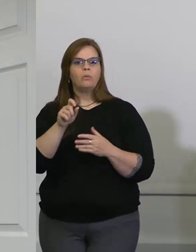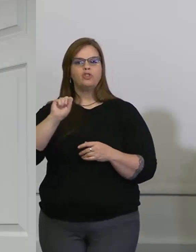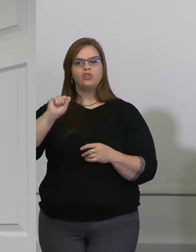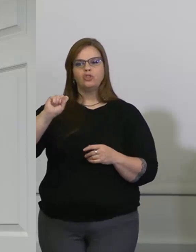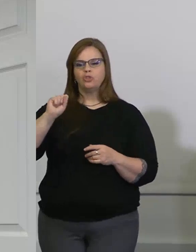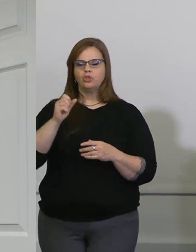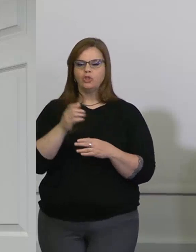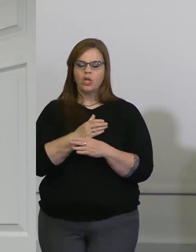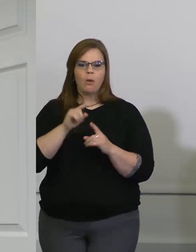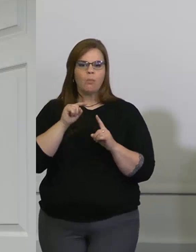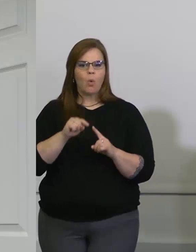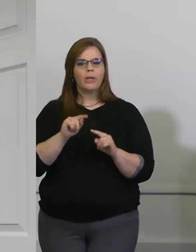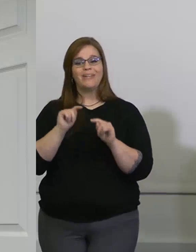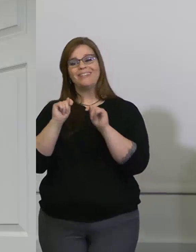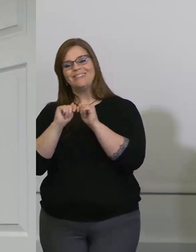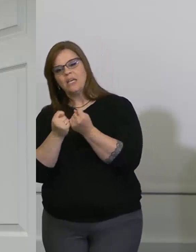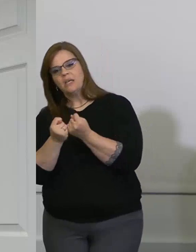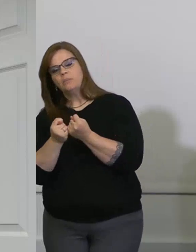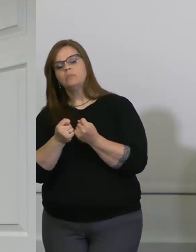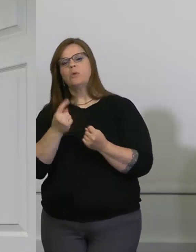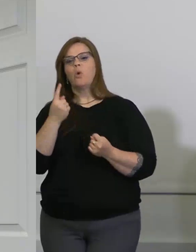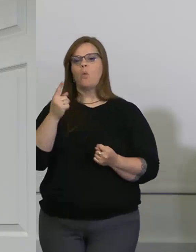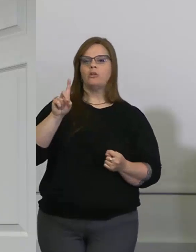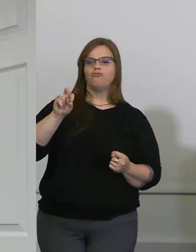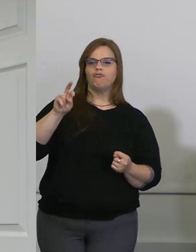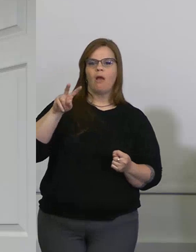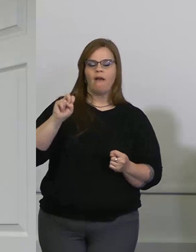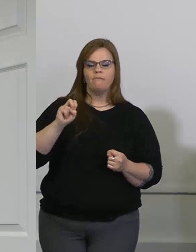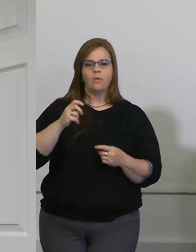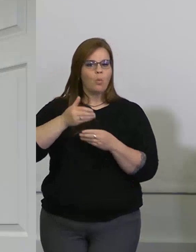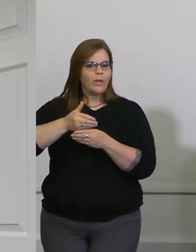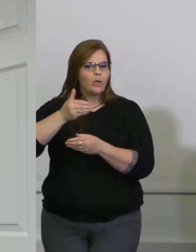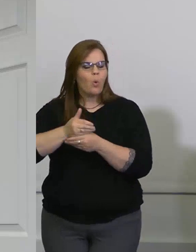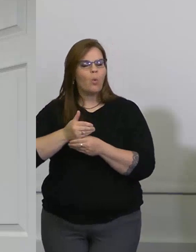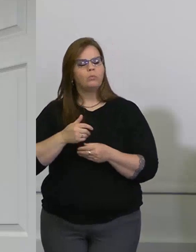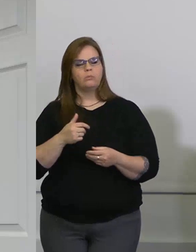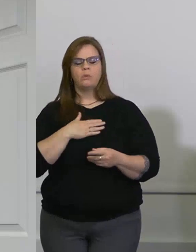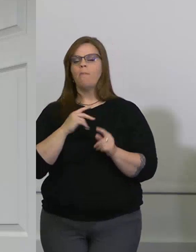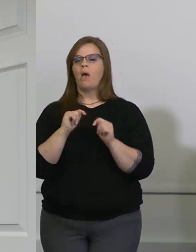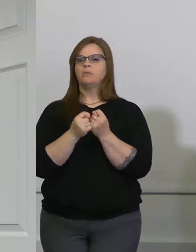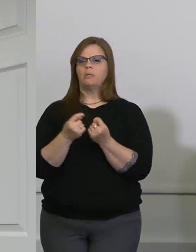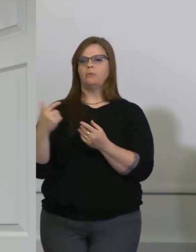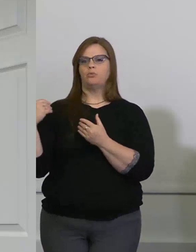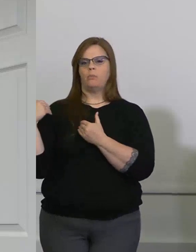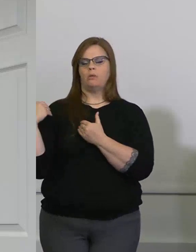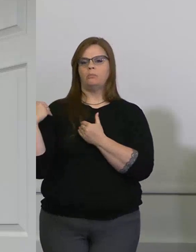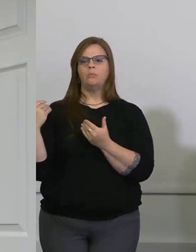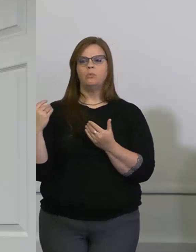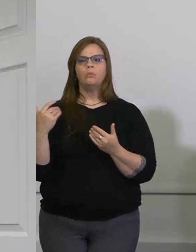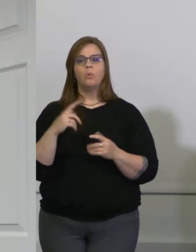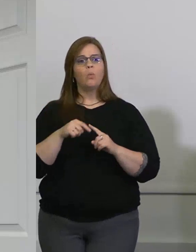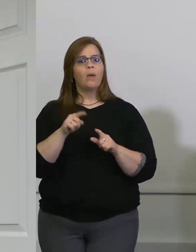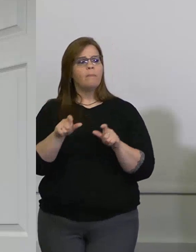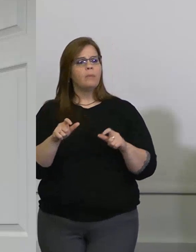Teams, OneDrive, Windows. And so my team's responsible to when people are building a new feature.